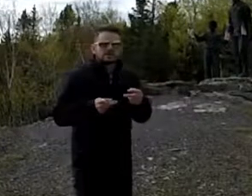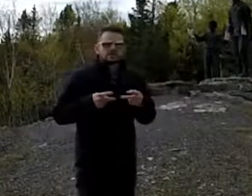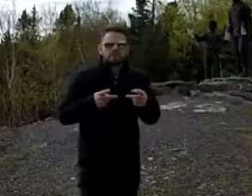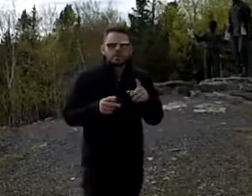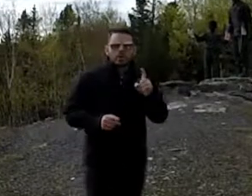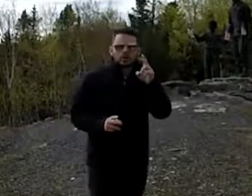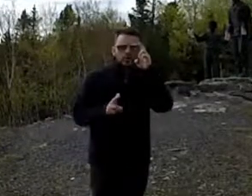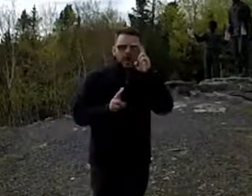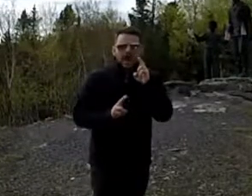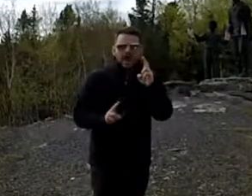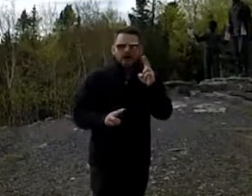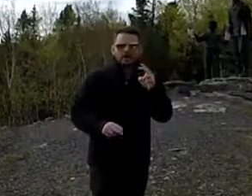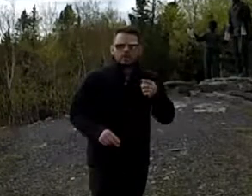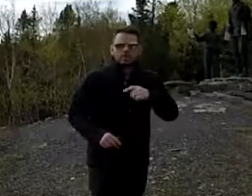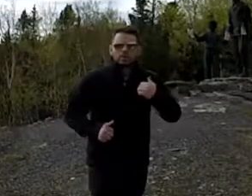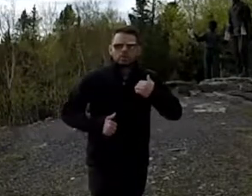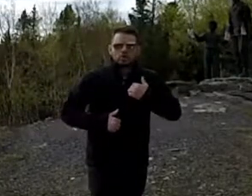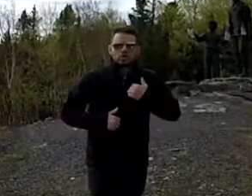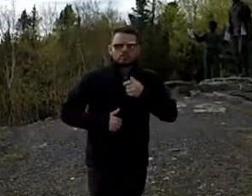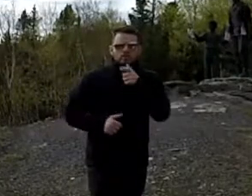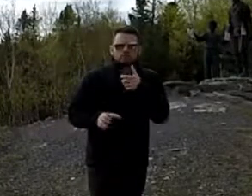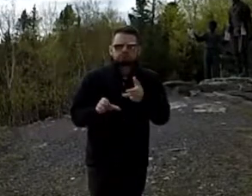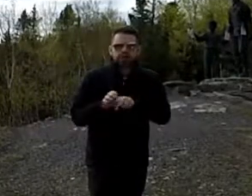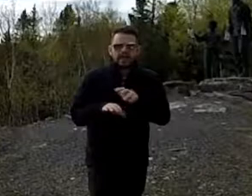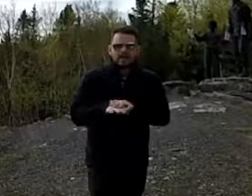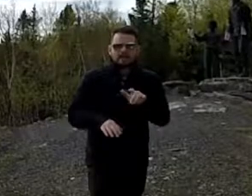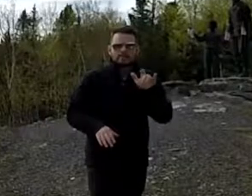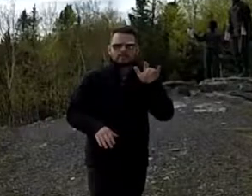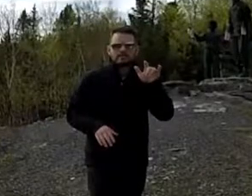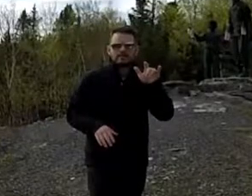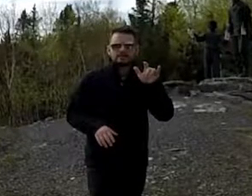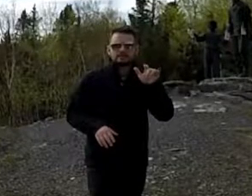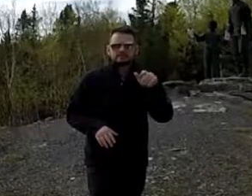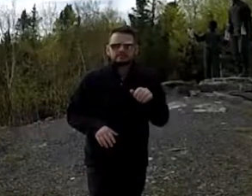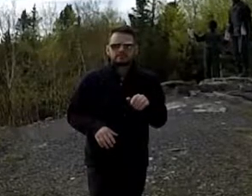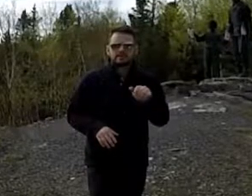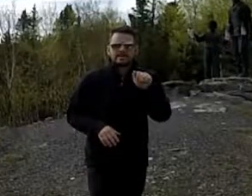This place is to honour the soldiers who took a flight,